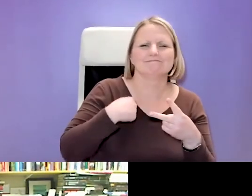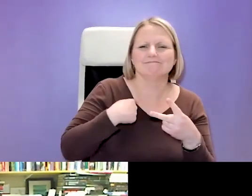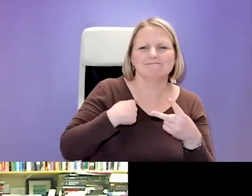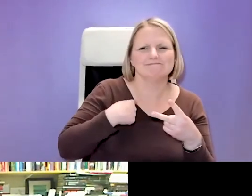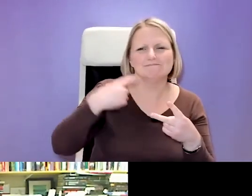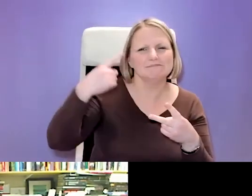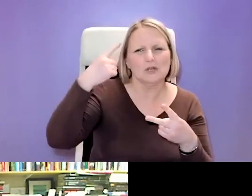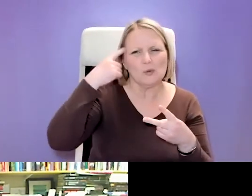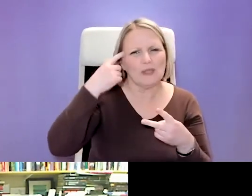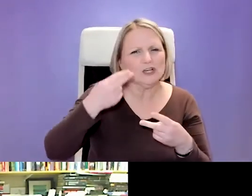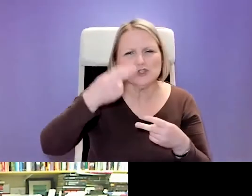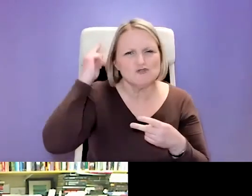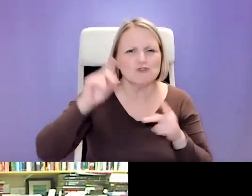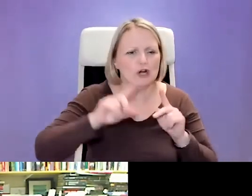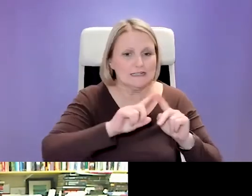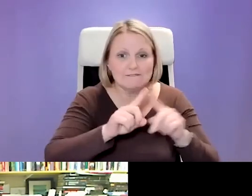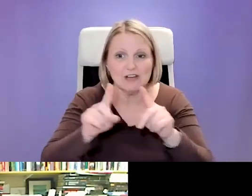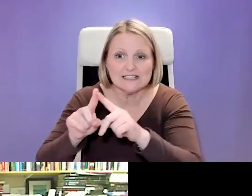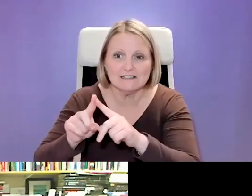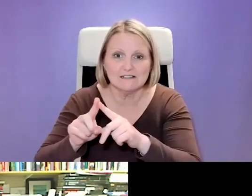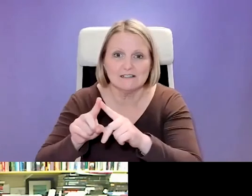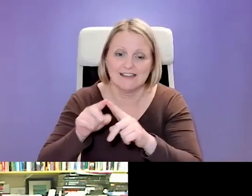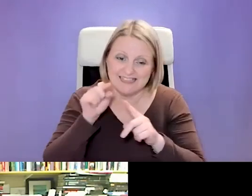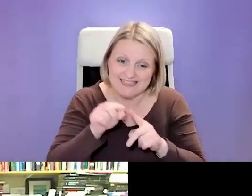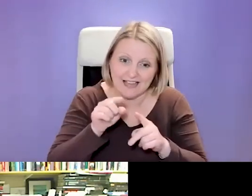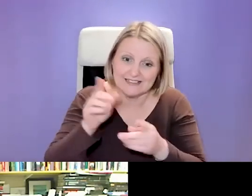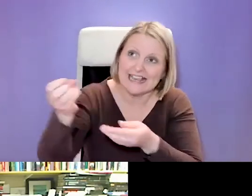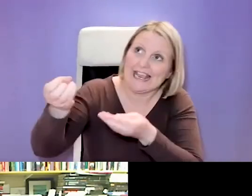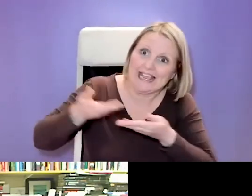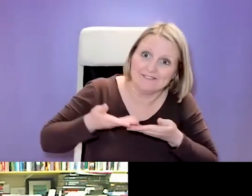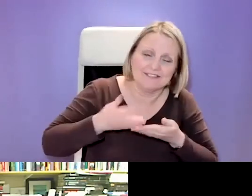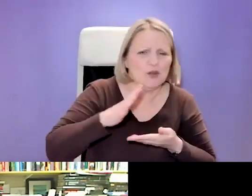neurodiversity is a gift in itself. It's just, it's just a created reality.